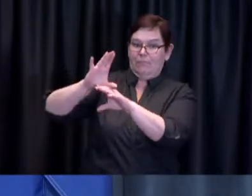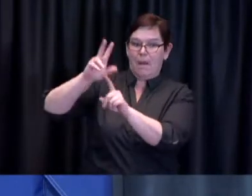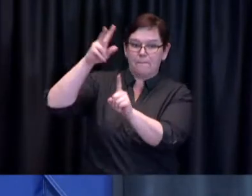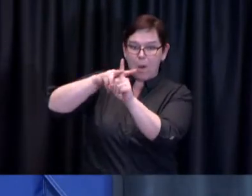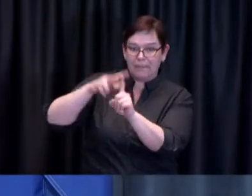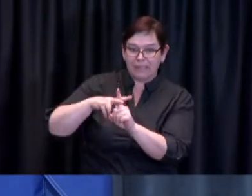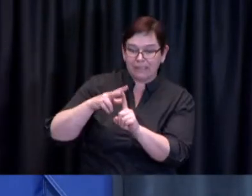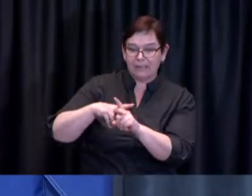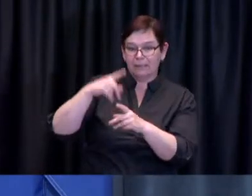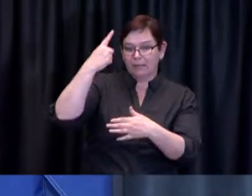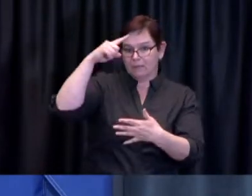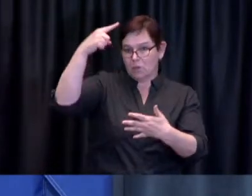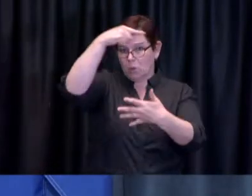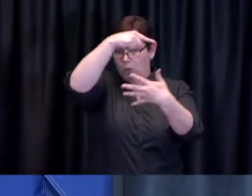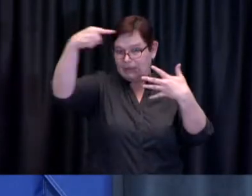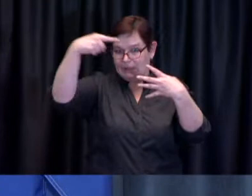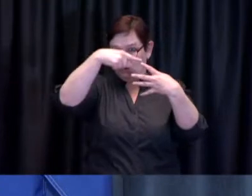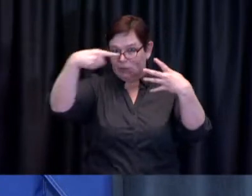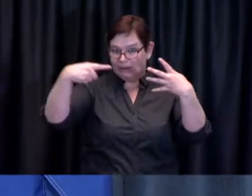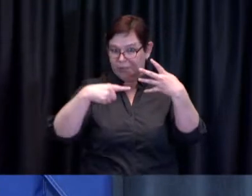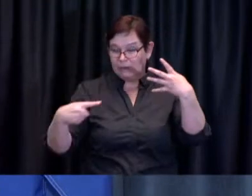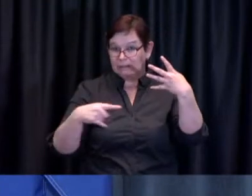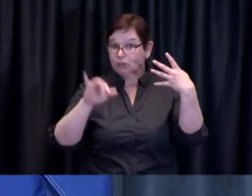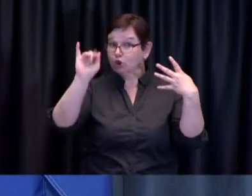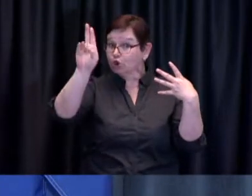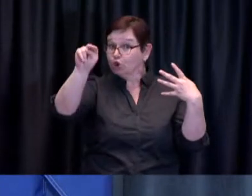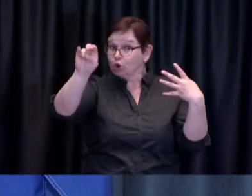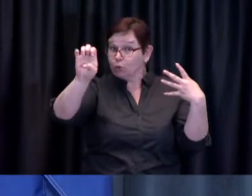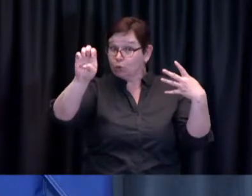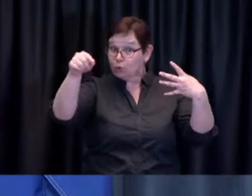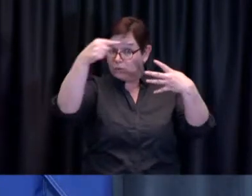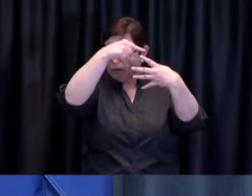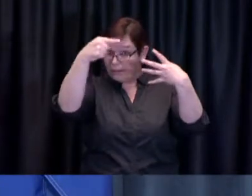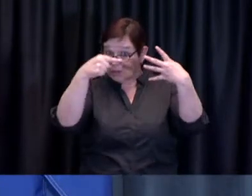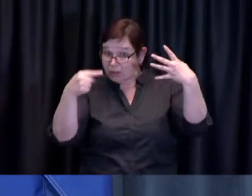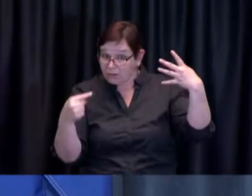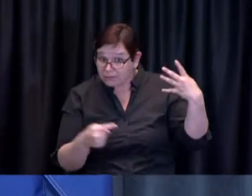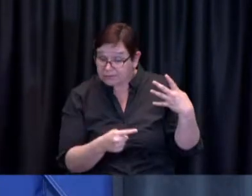which certainly uh afford a considerable number of people the opportunity to book their appointment